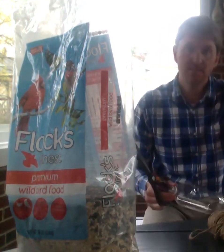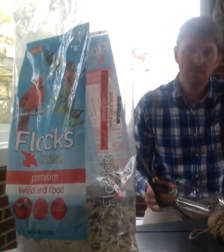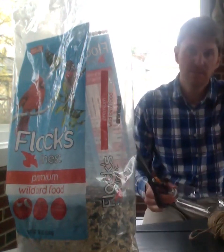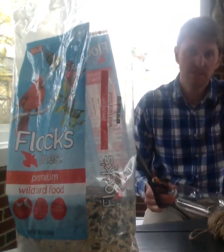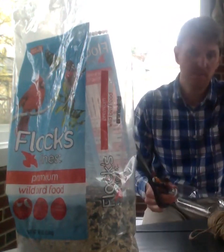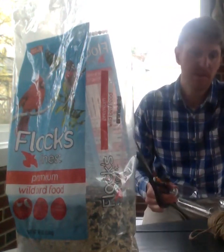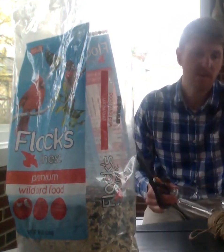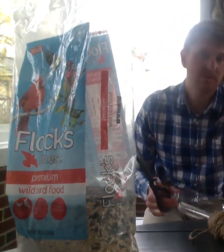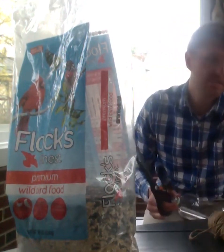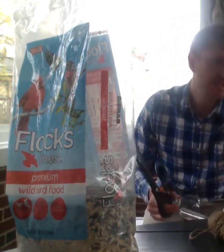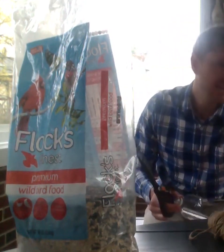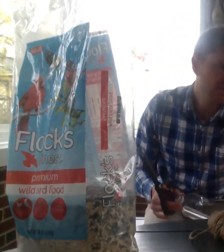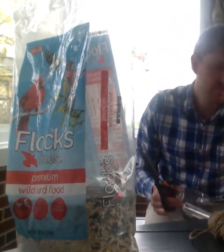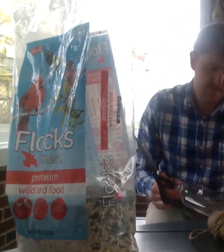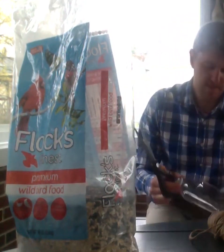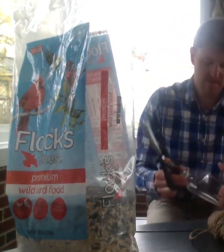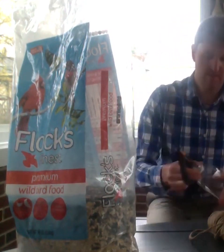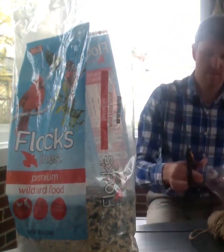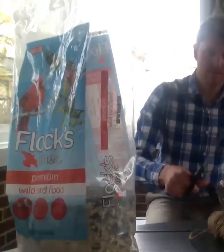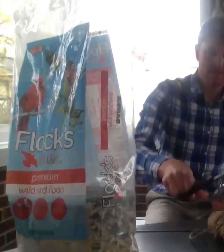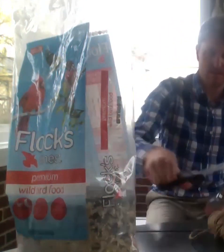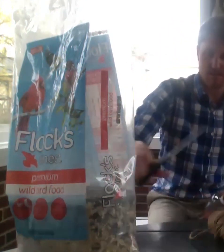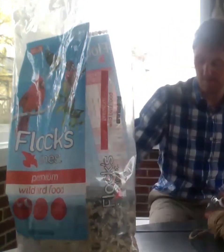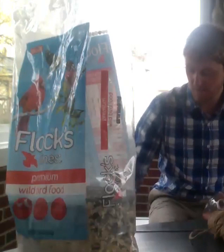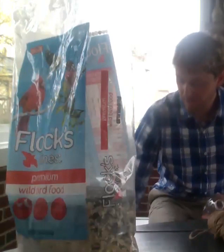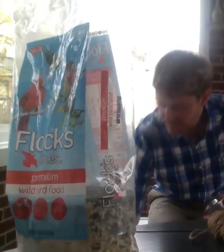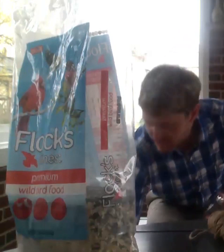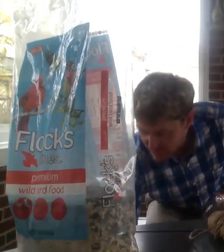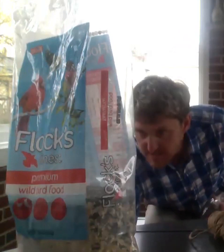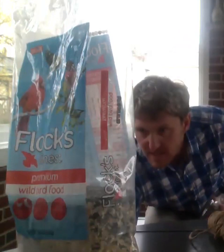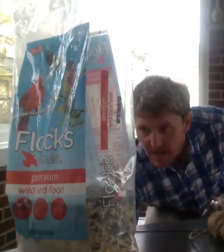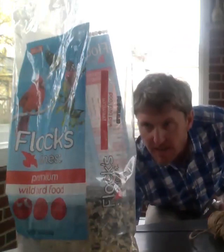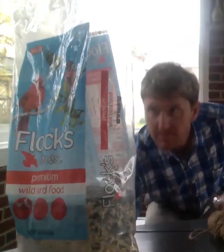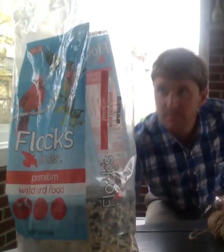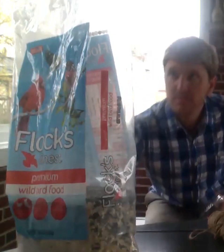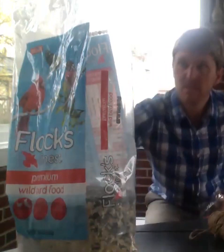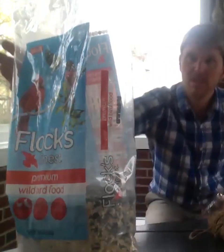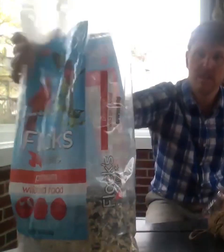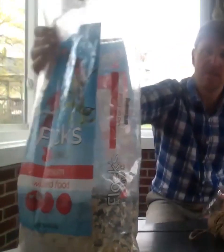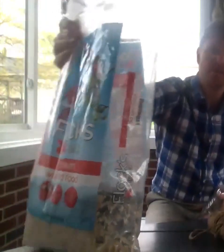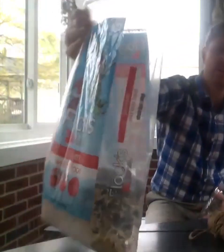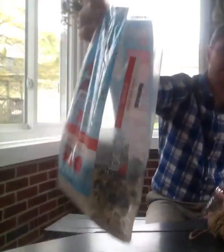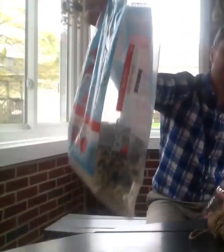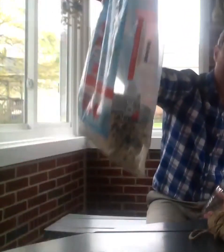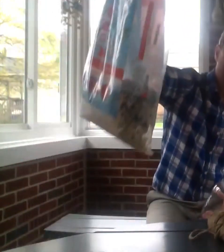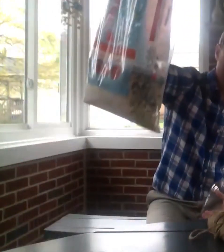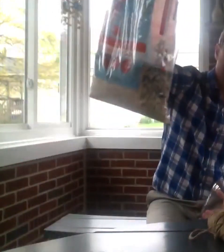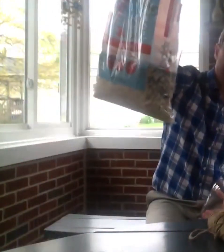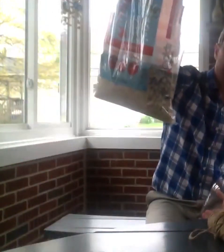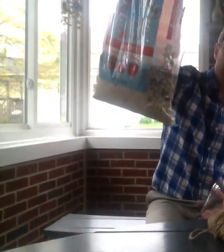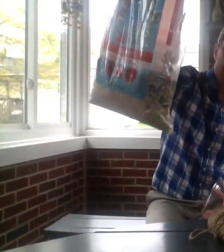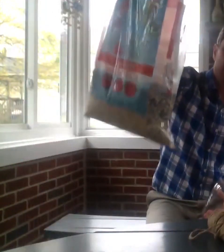And then we're gonna take some of our bird seed. What we would do I'll make a hole in the bag.